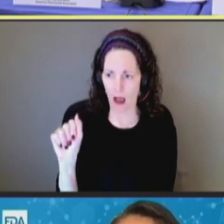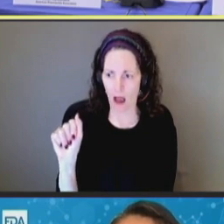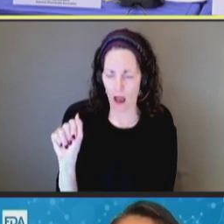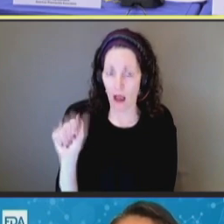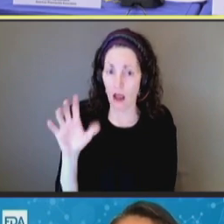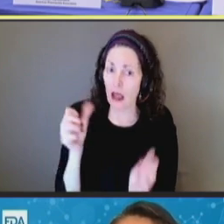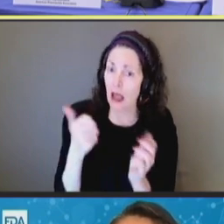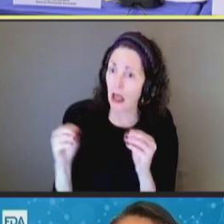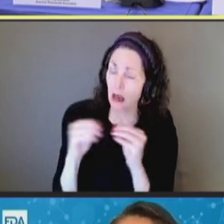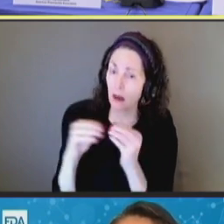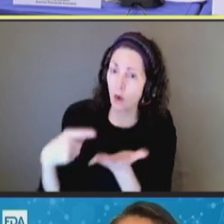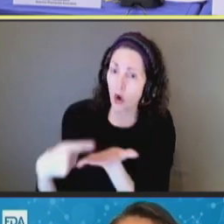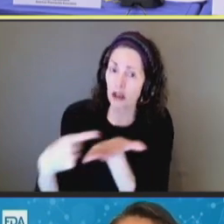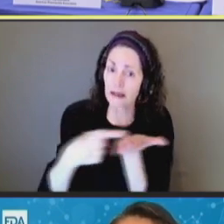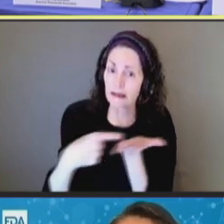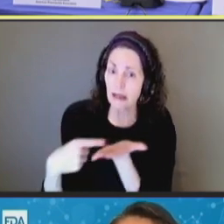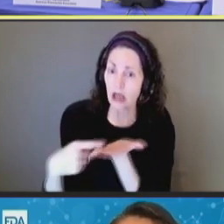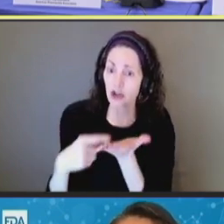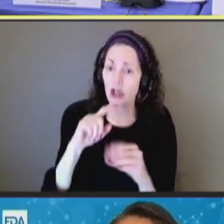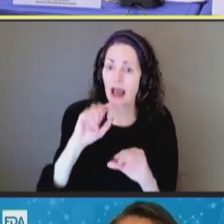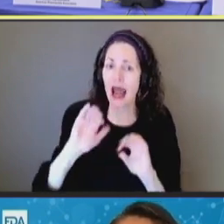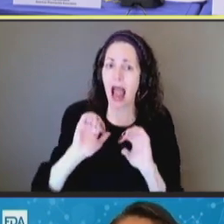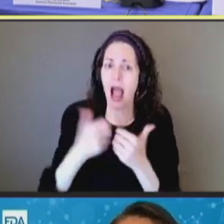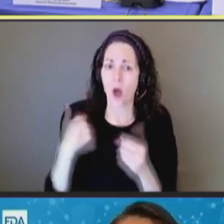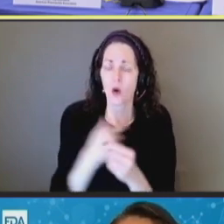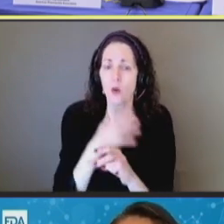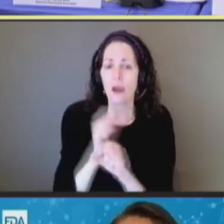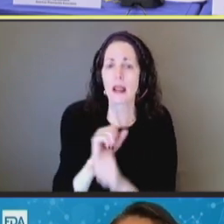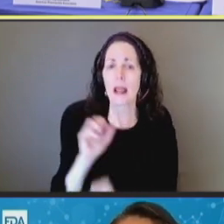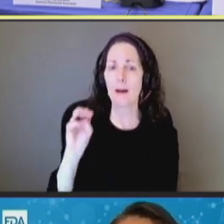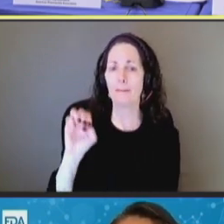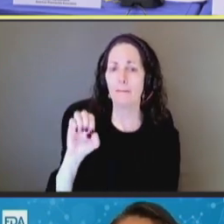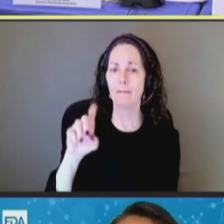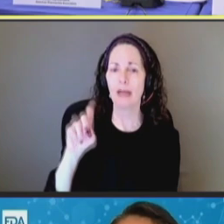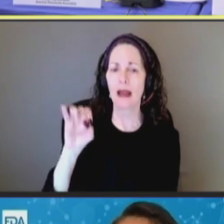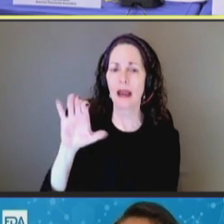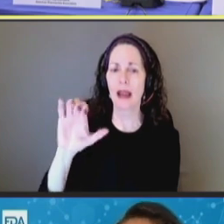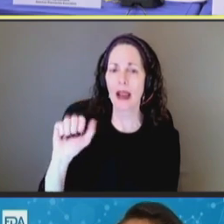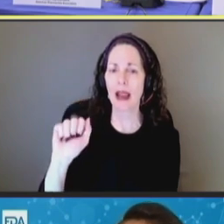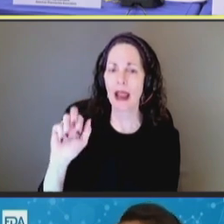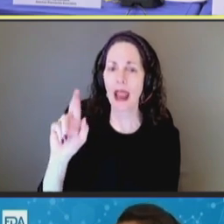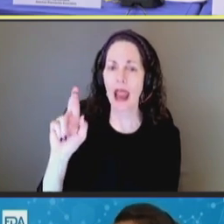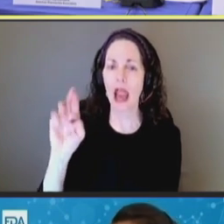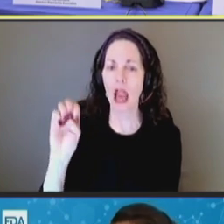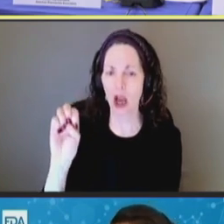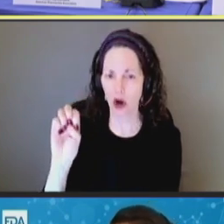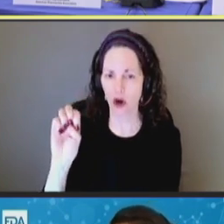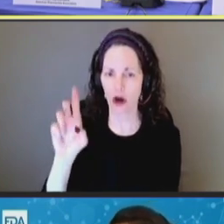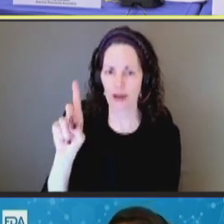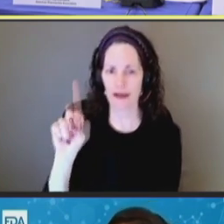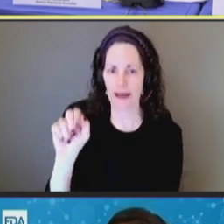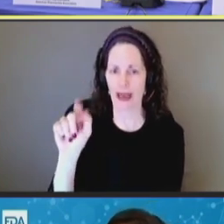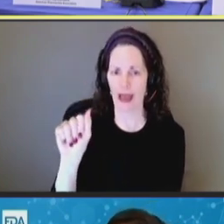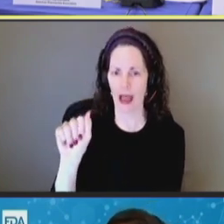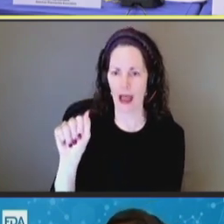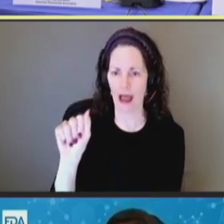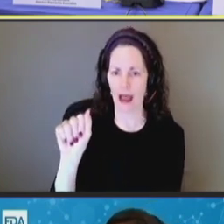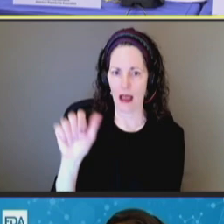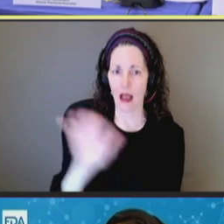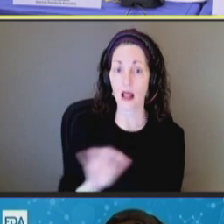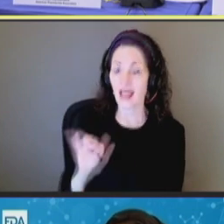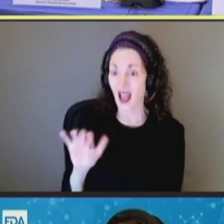do we get Medicare data to populate like the VA is doing to try to get the information to